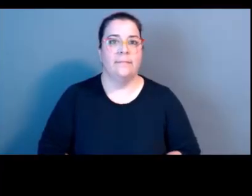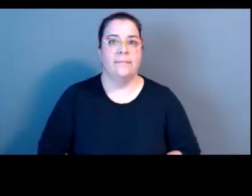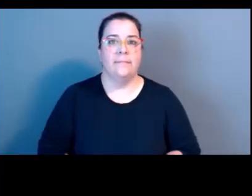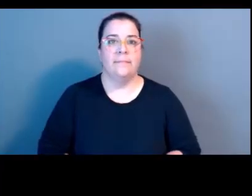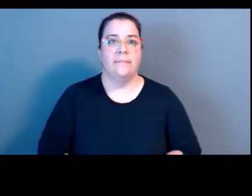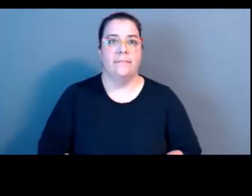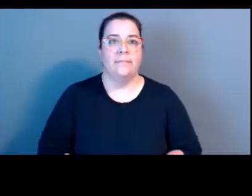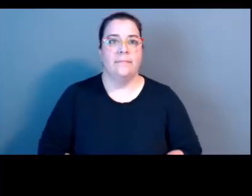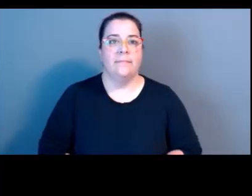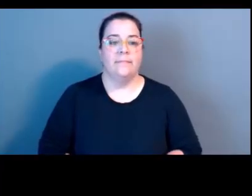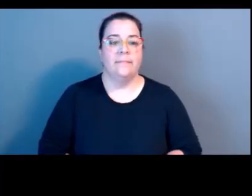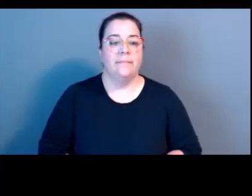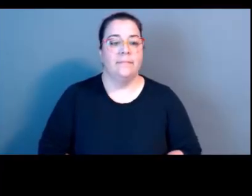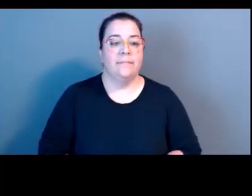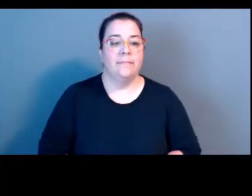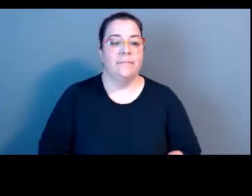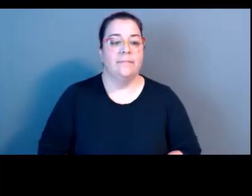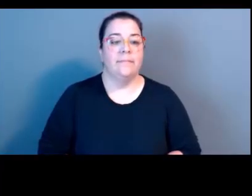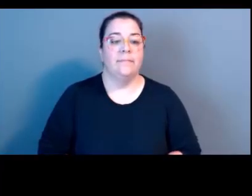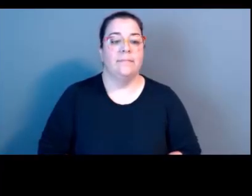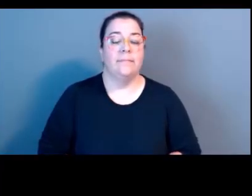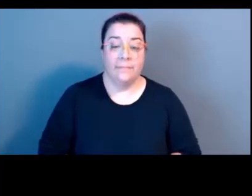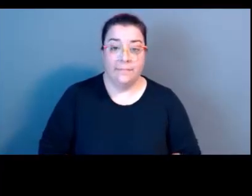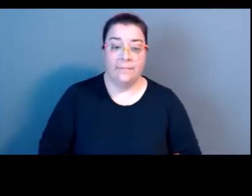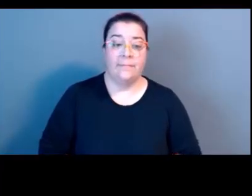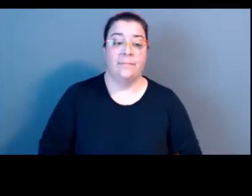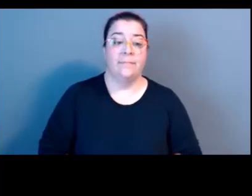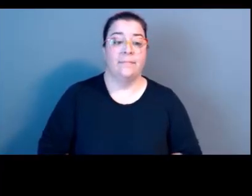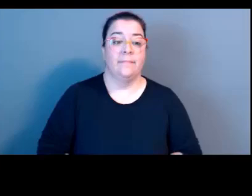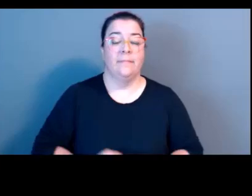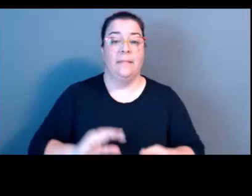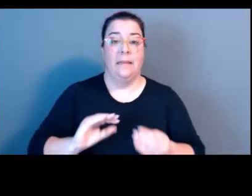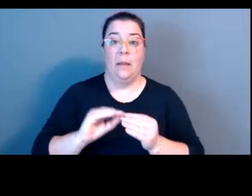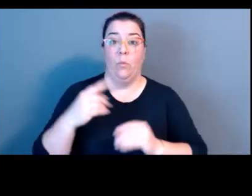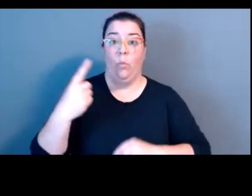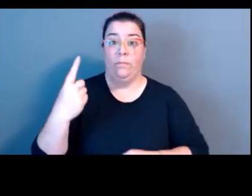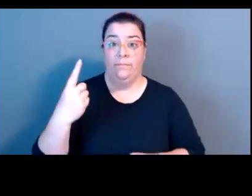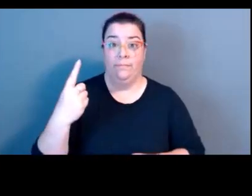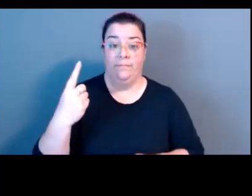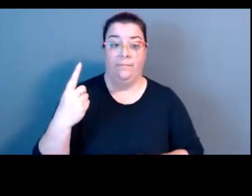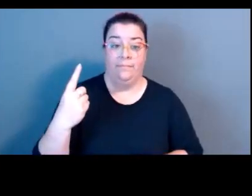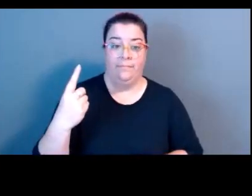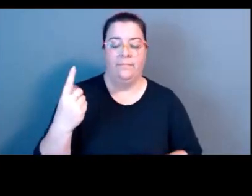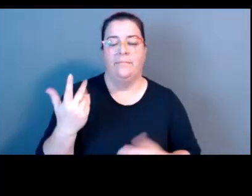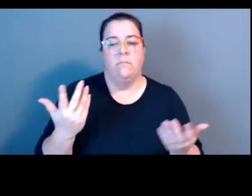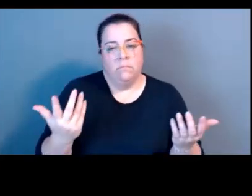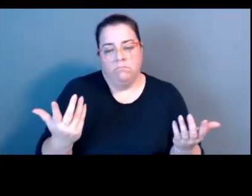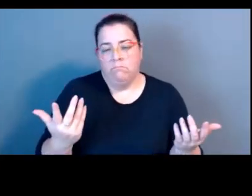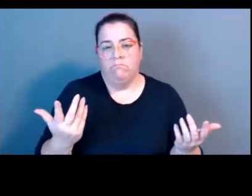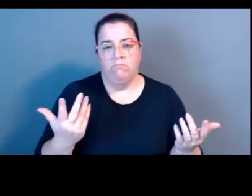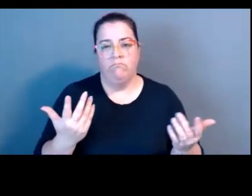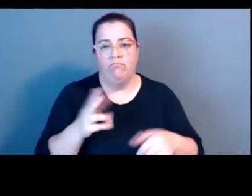Starting with step one, here you'll be required to include basic information about your project.